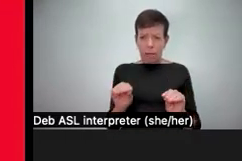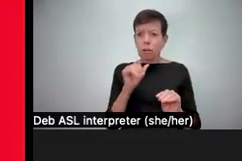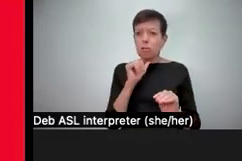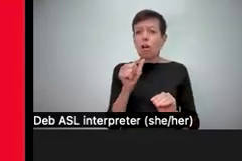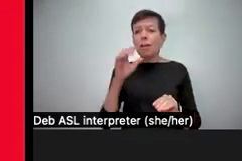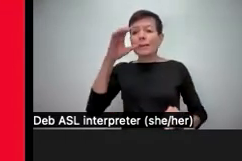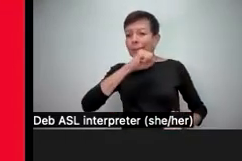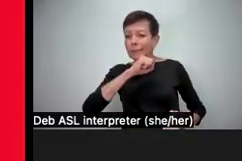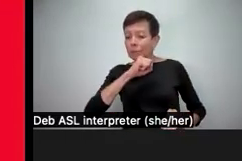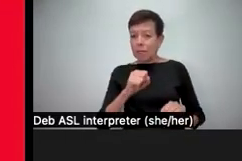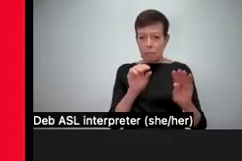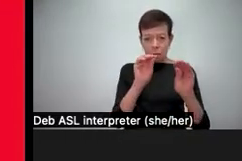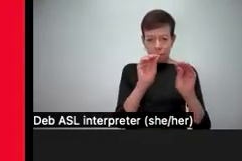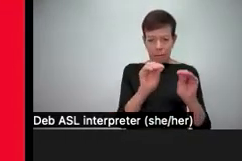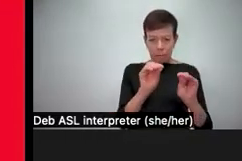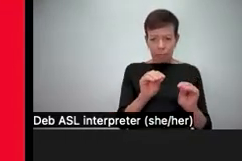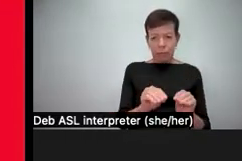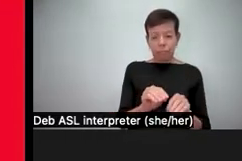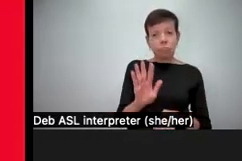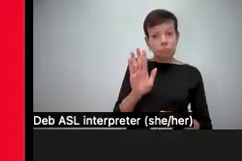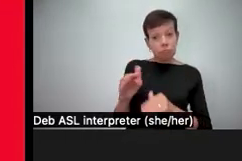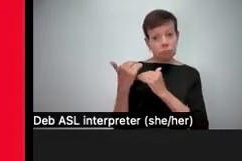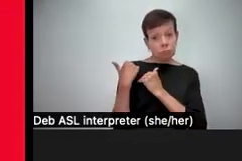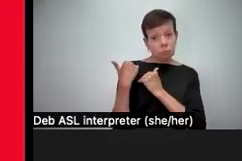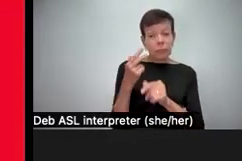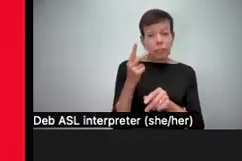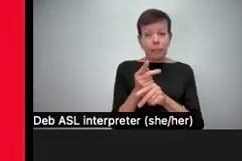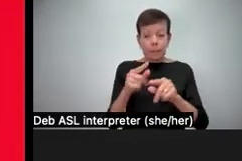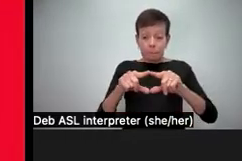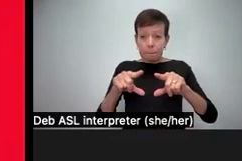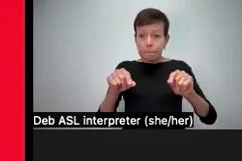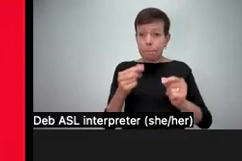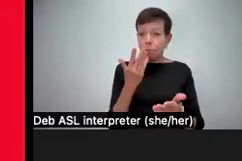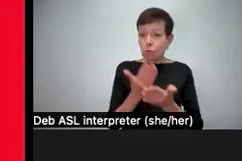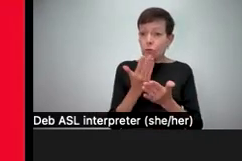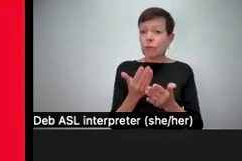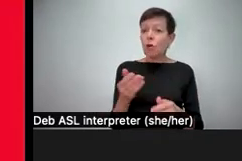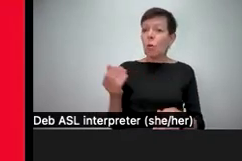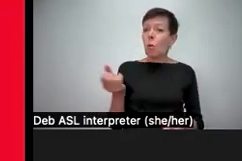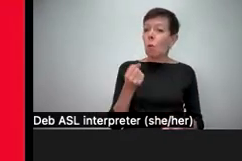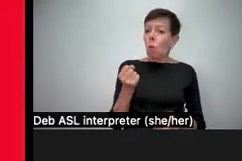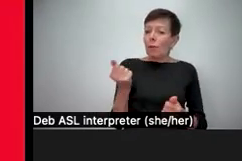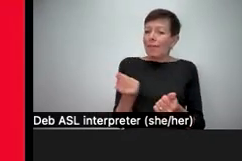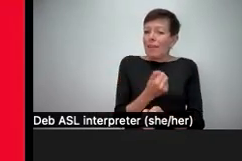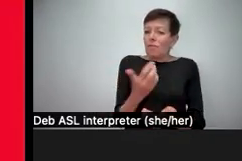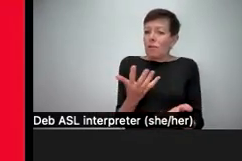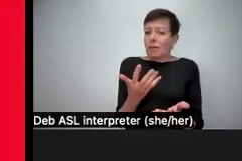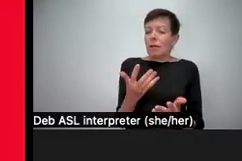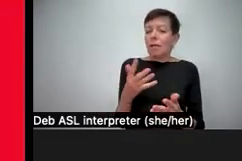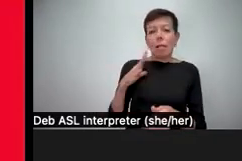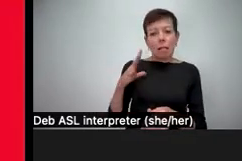and keep all of your receipts, hold on to anything in case we get audited, I need that back from you.